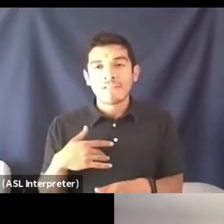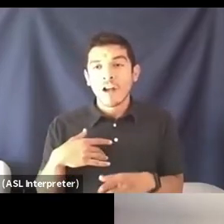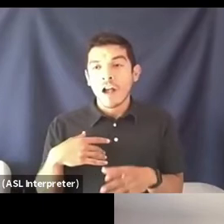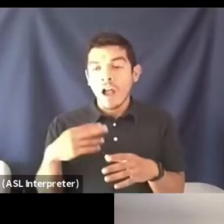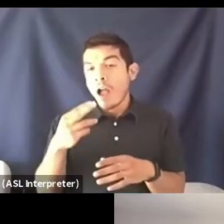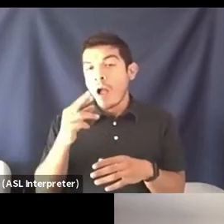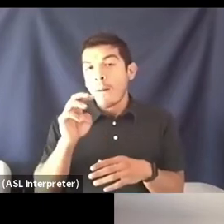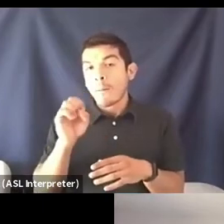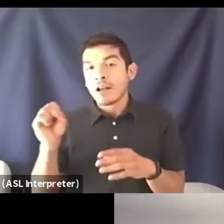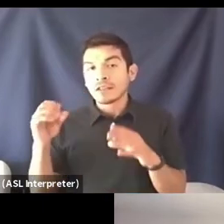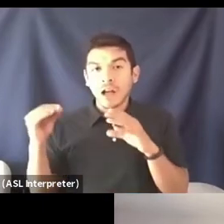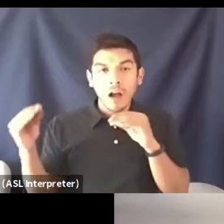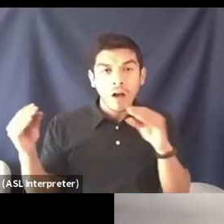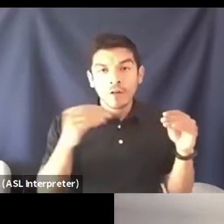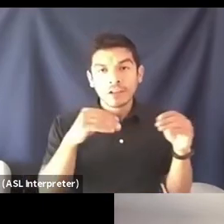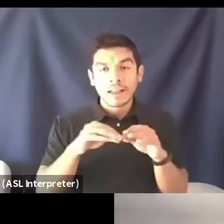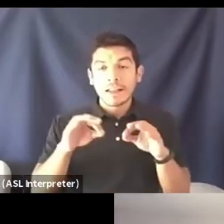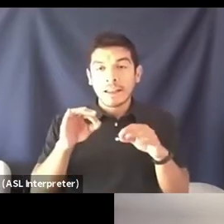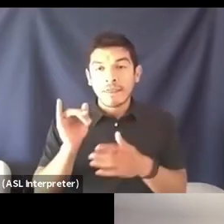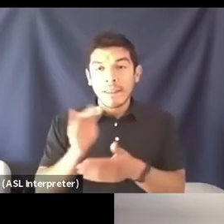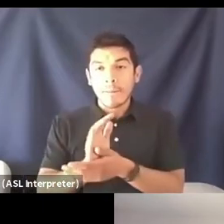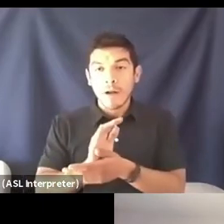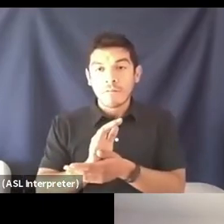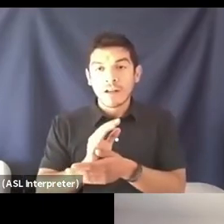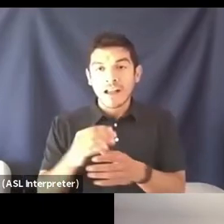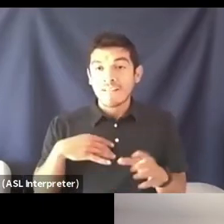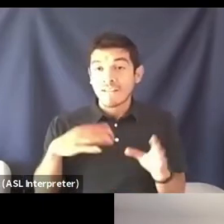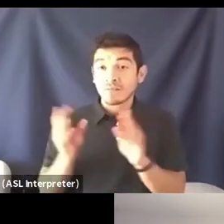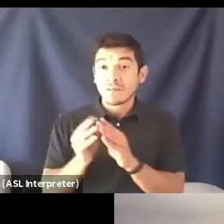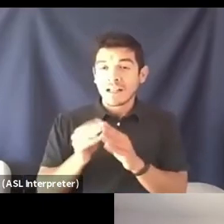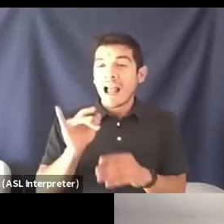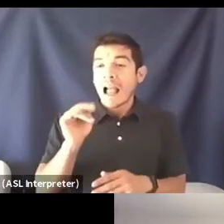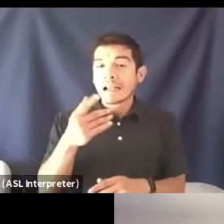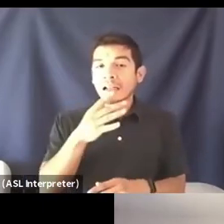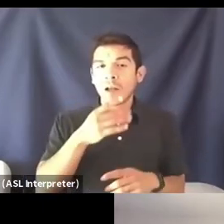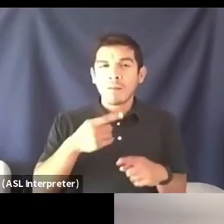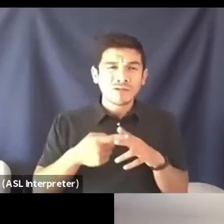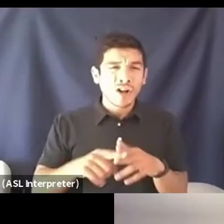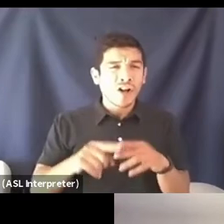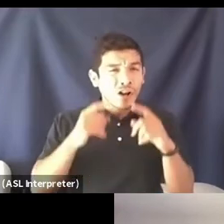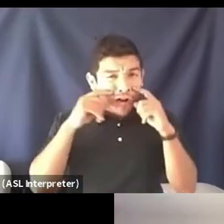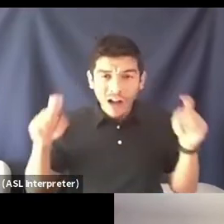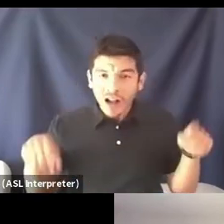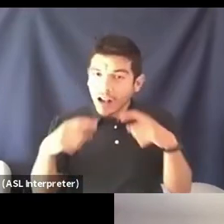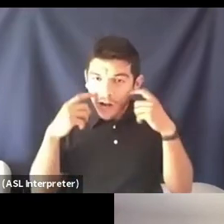in the film. Actually Yingying's mom totally broke down and she was crying. Like for me,